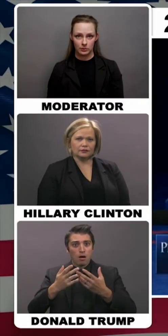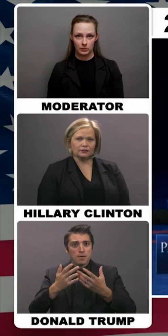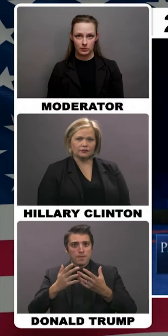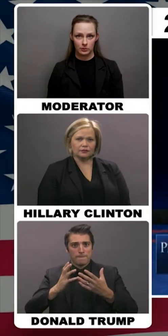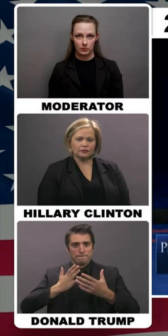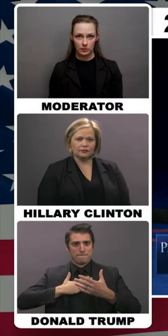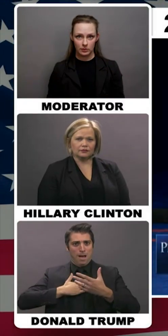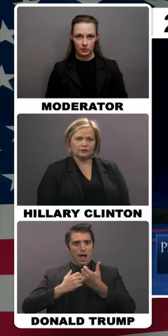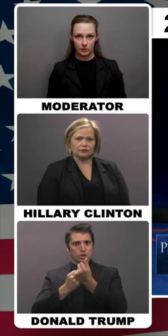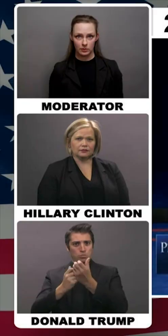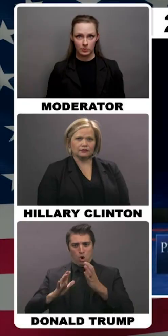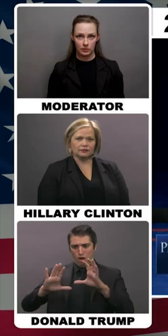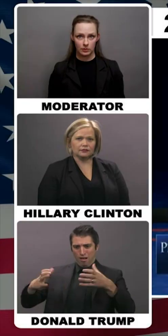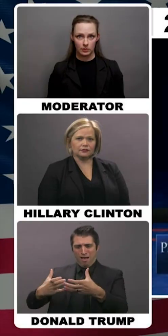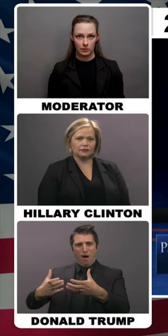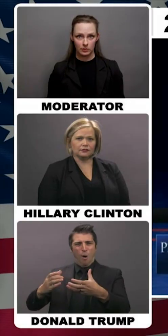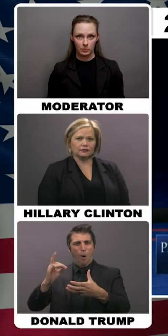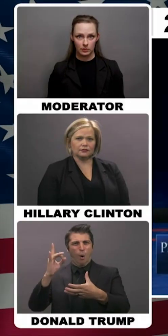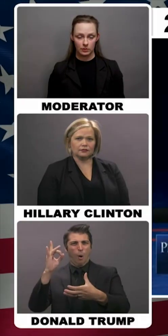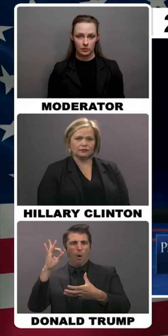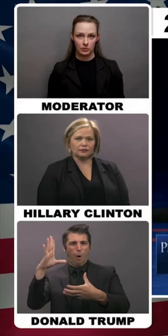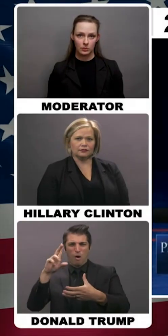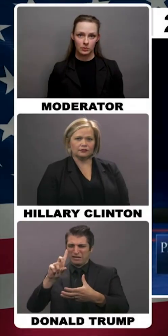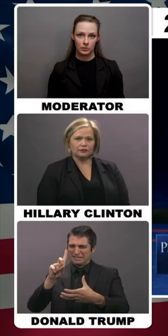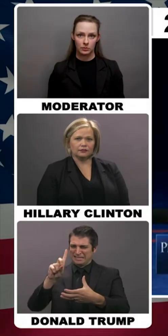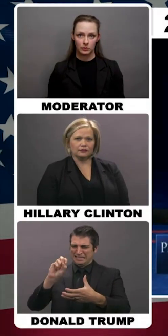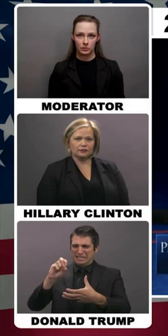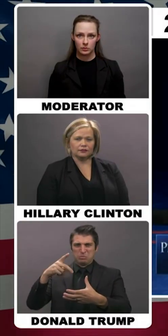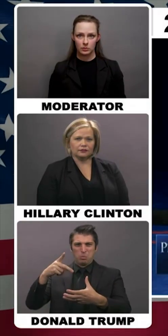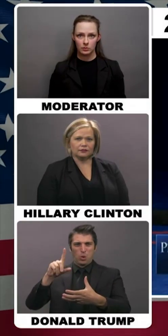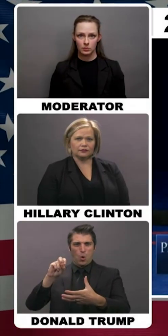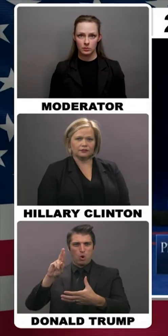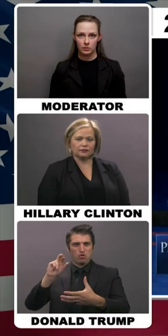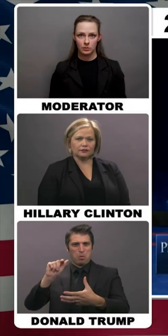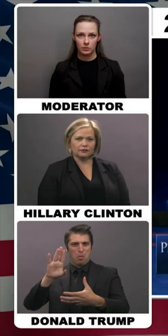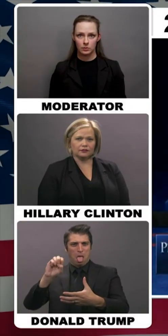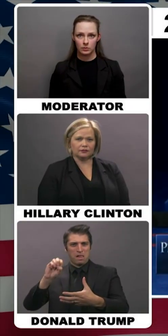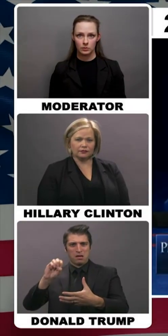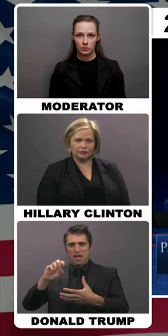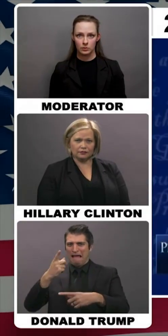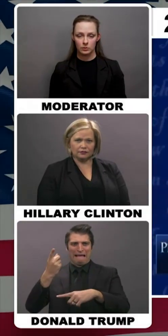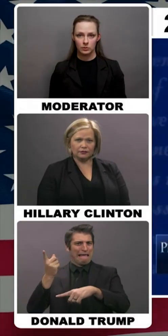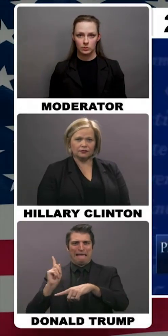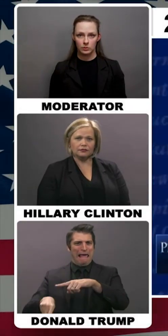and irredeemable, I will be a president for all of our people, and I'll be a president